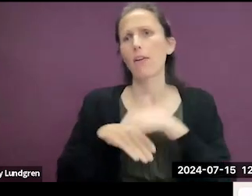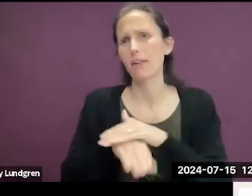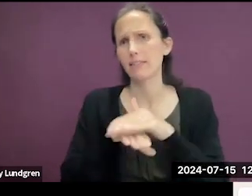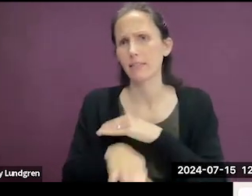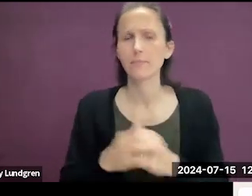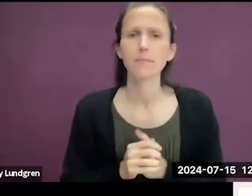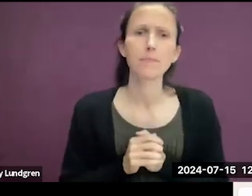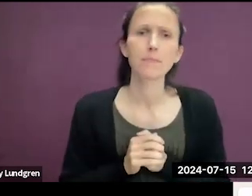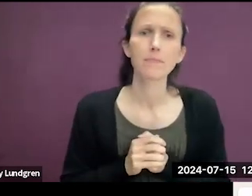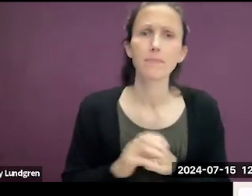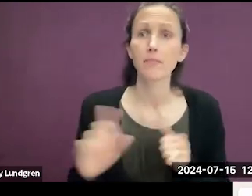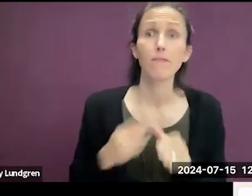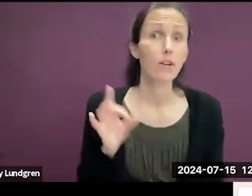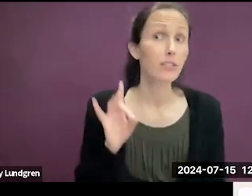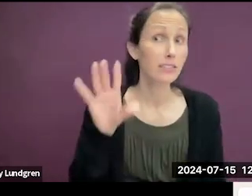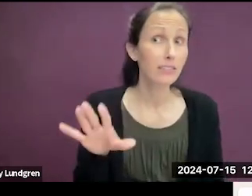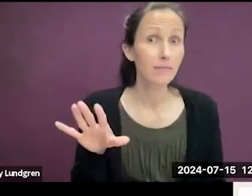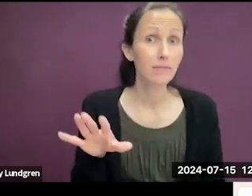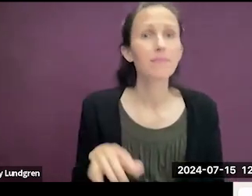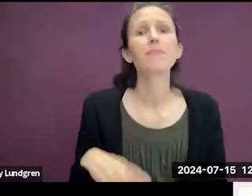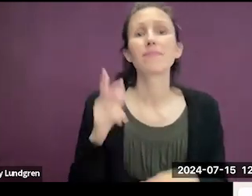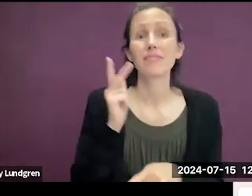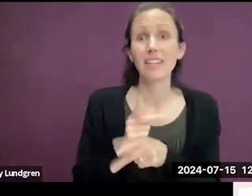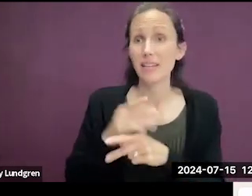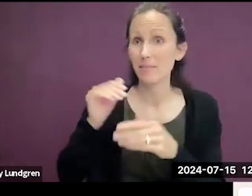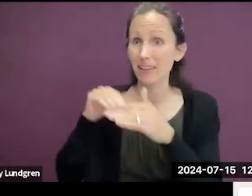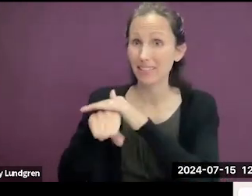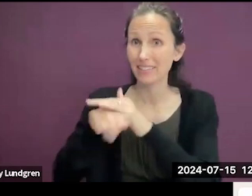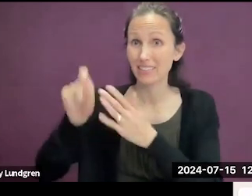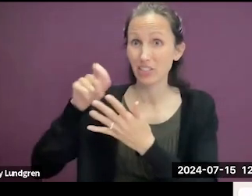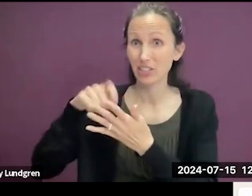So our first tip is to keep the accessibility checker running while you're working.